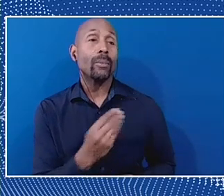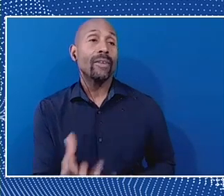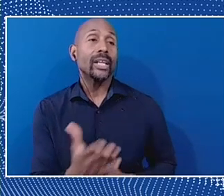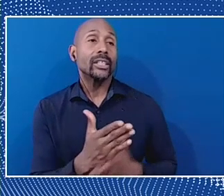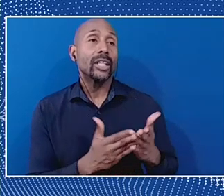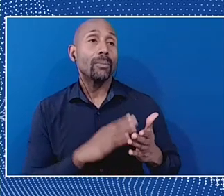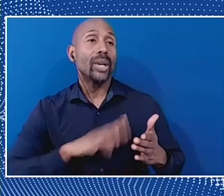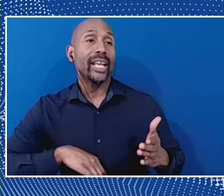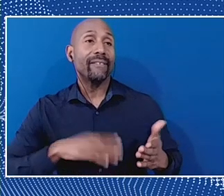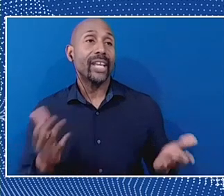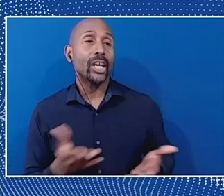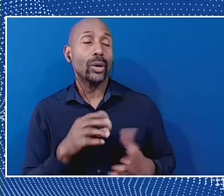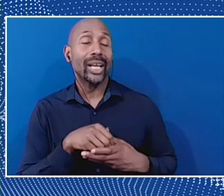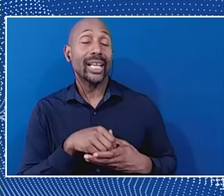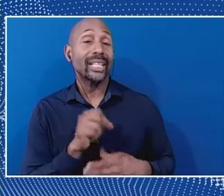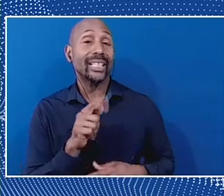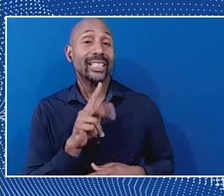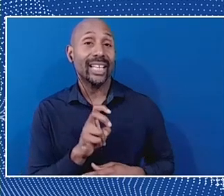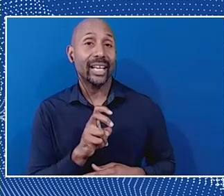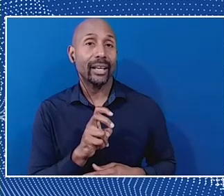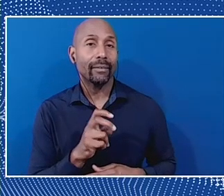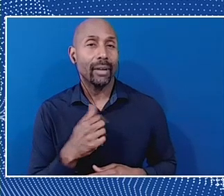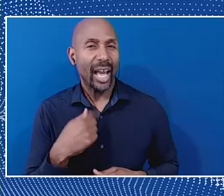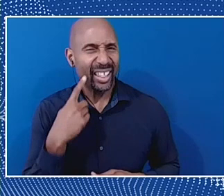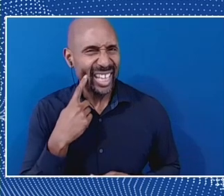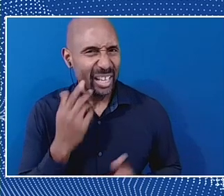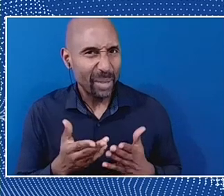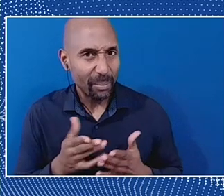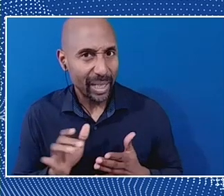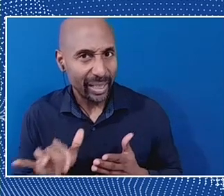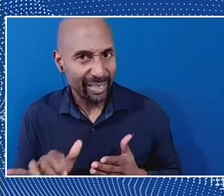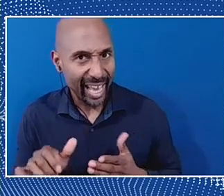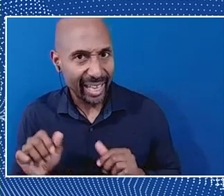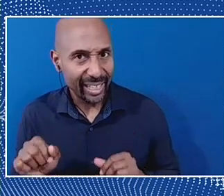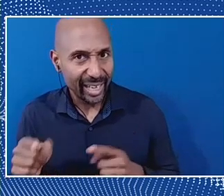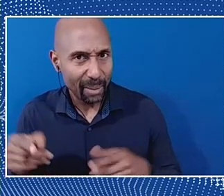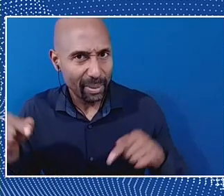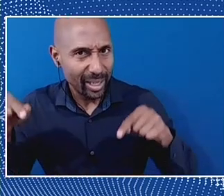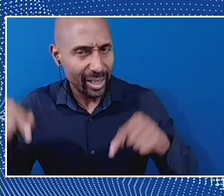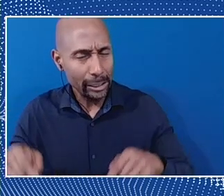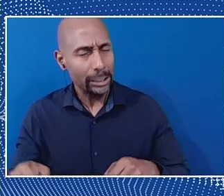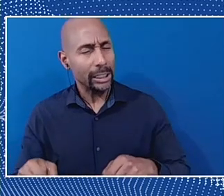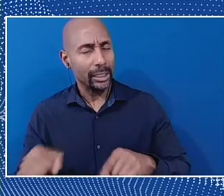providing another pathway to relief, but I'm just trying to understand how those two things will be in conversation with each other.